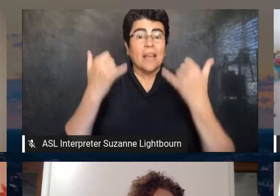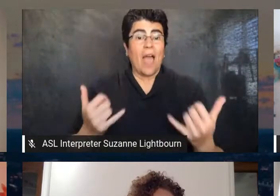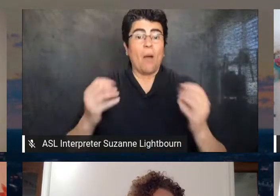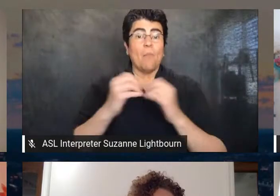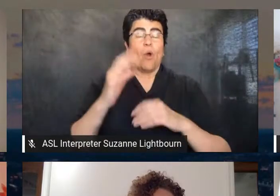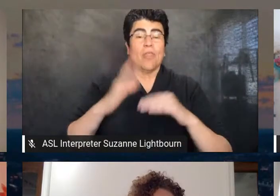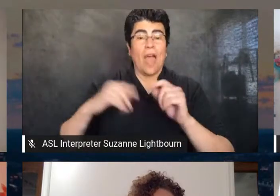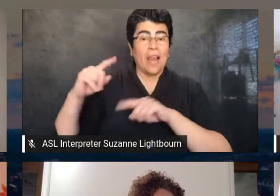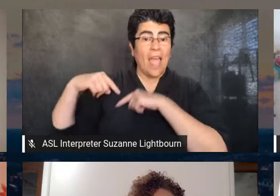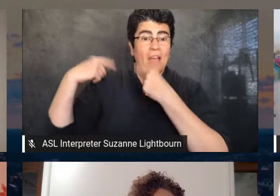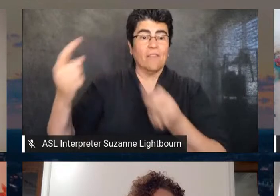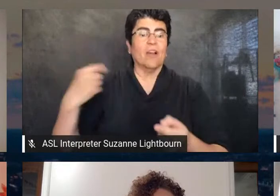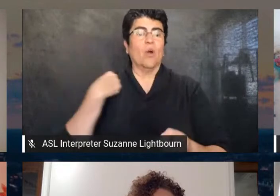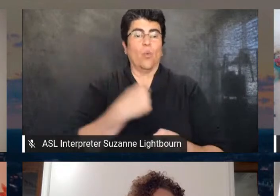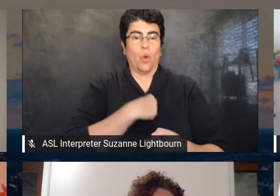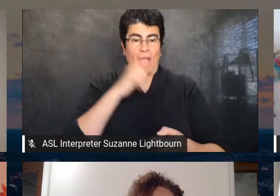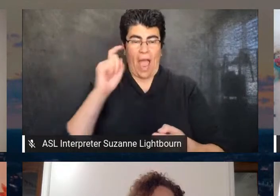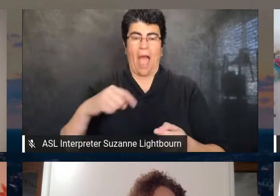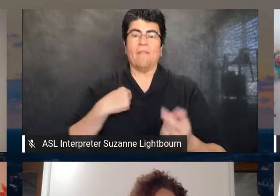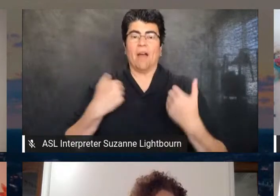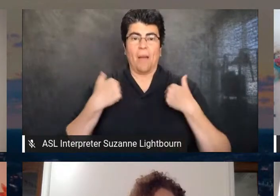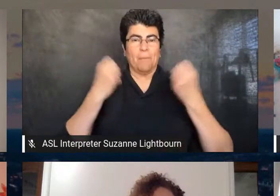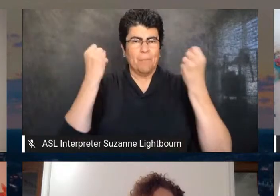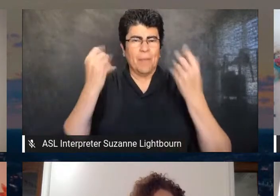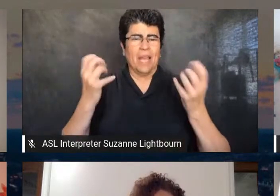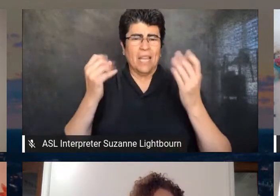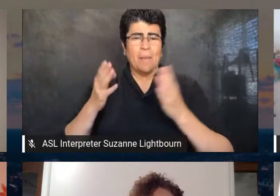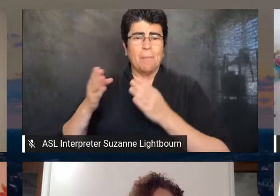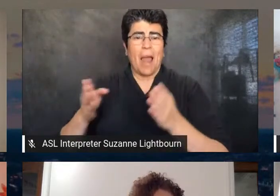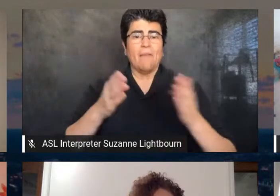we have enormous platforms to do that,